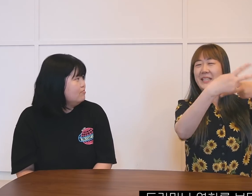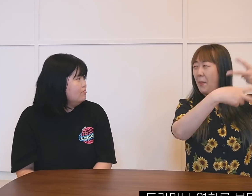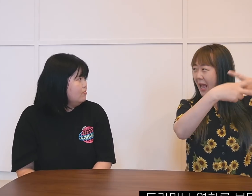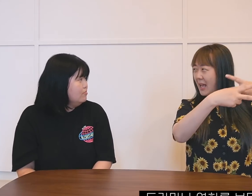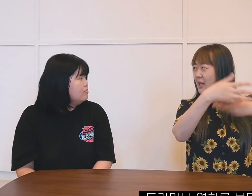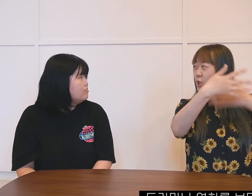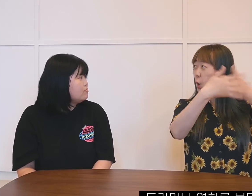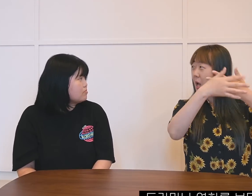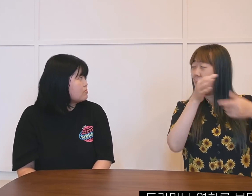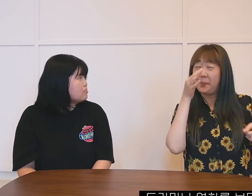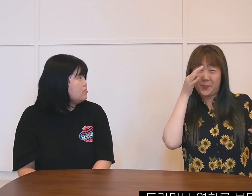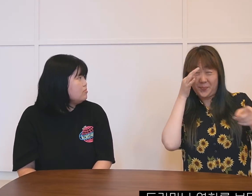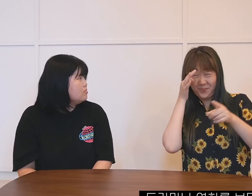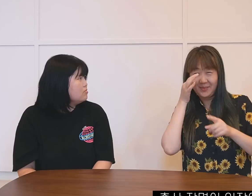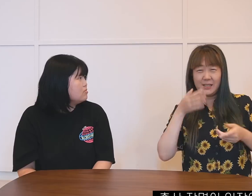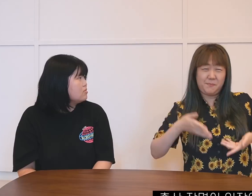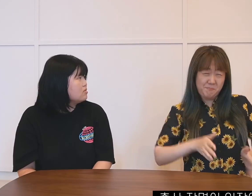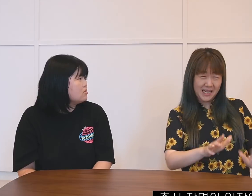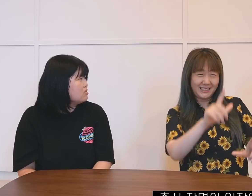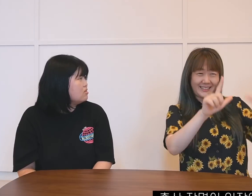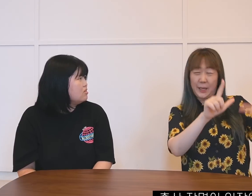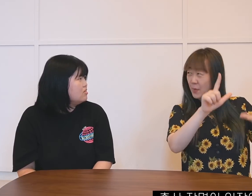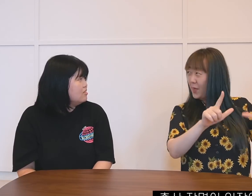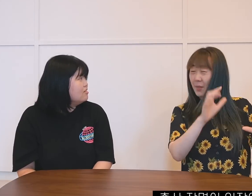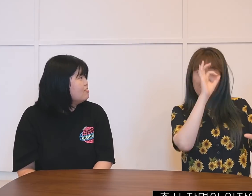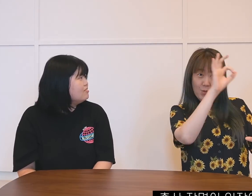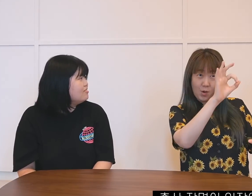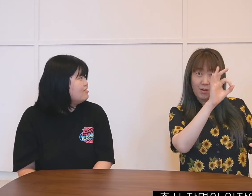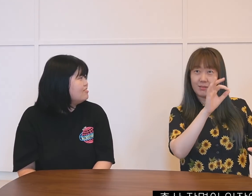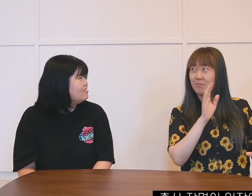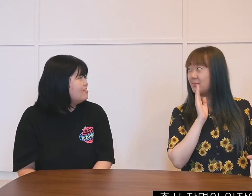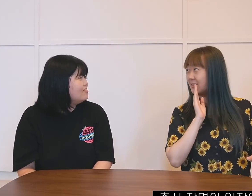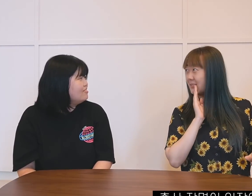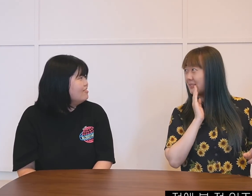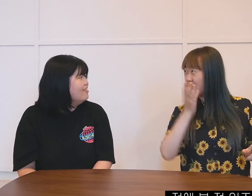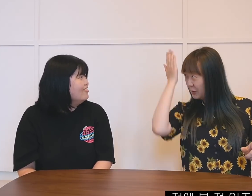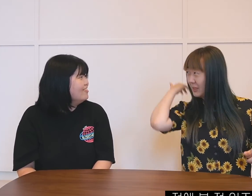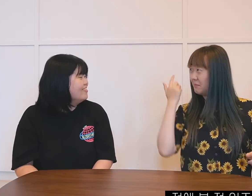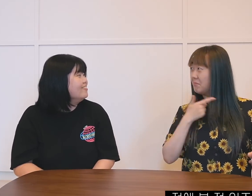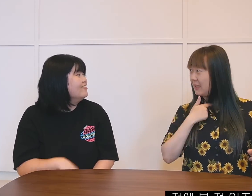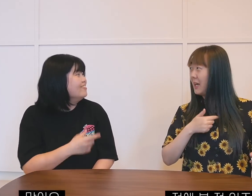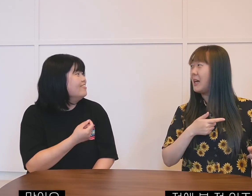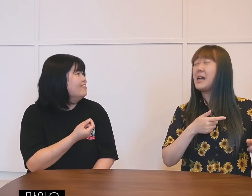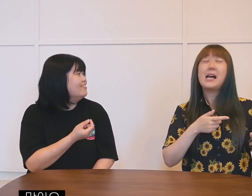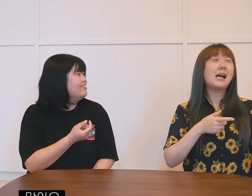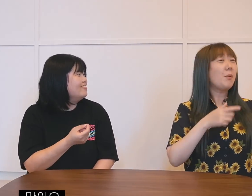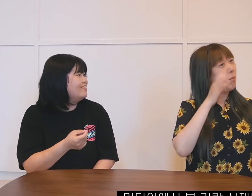When you watch a drama or movie, you see a childbirth scene. Have you seen it before? - that's right.